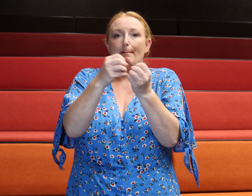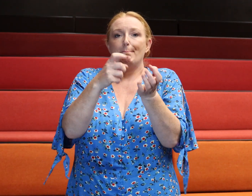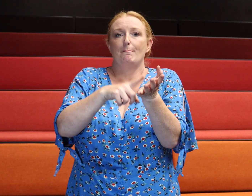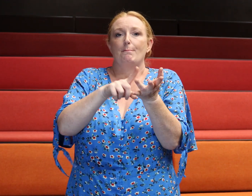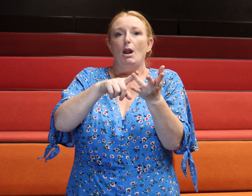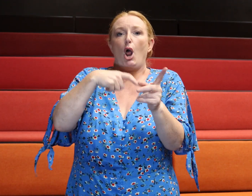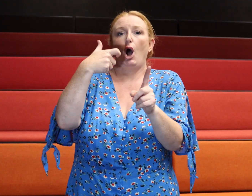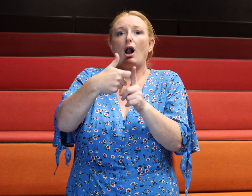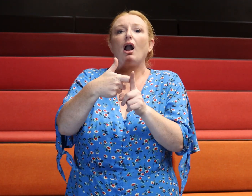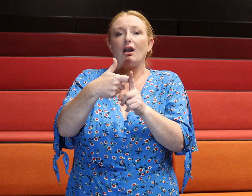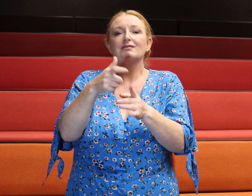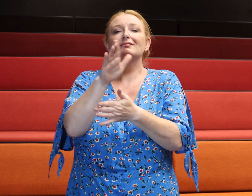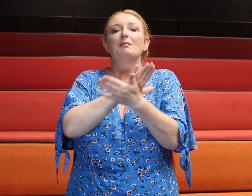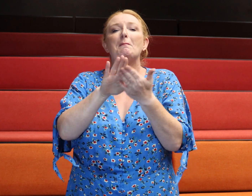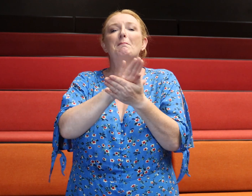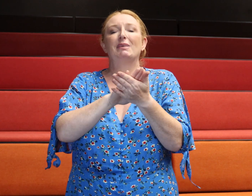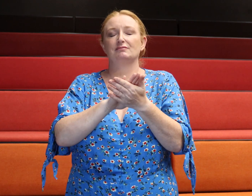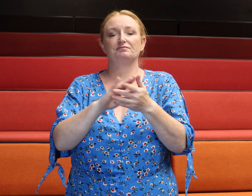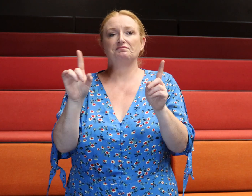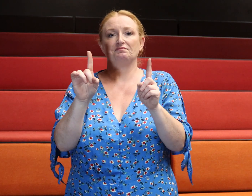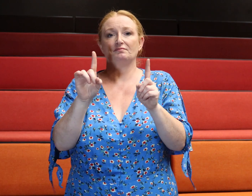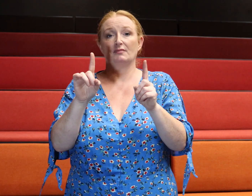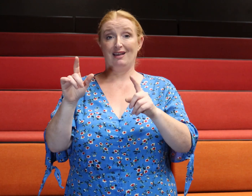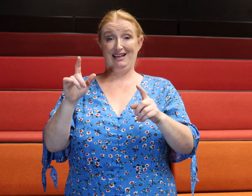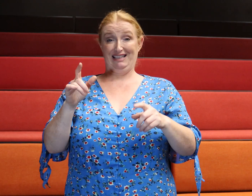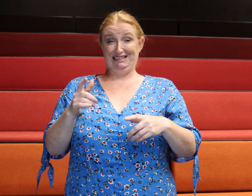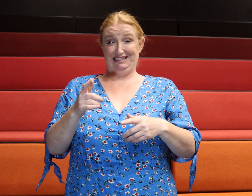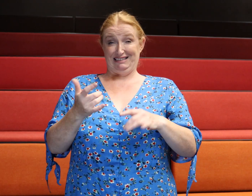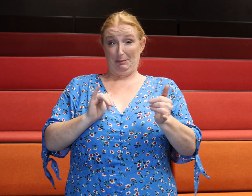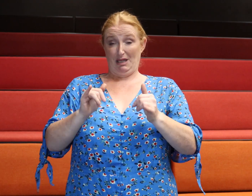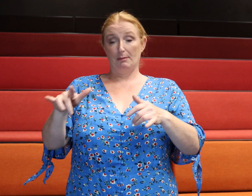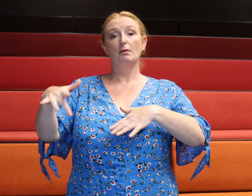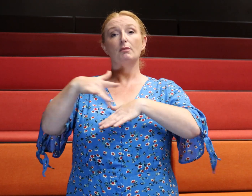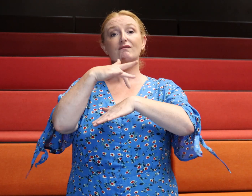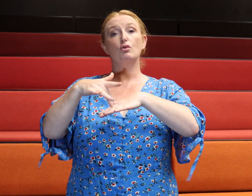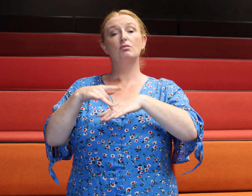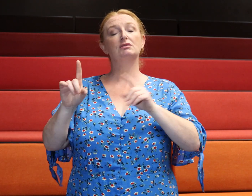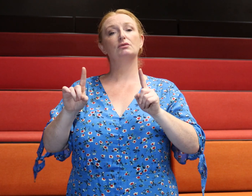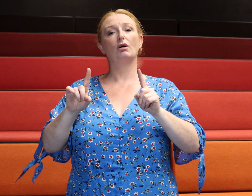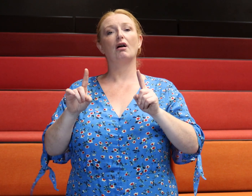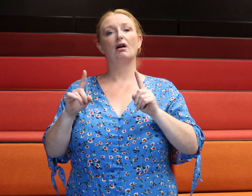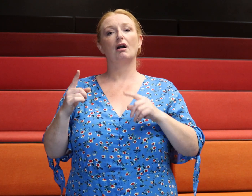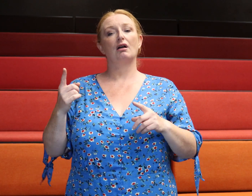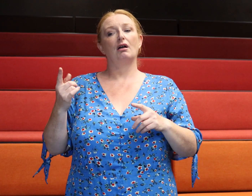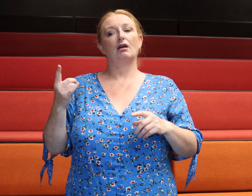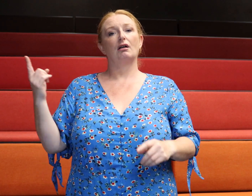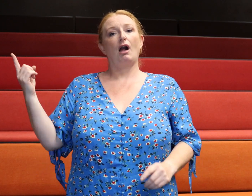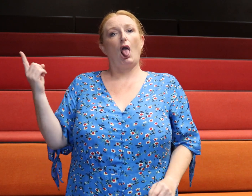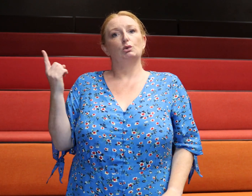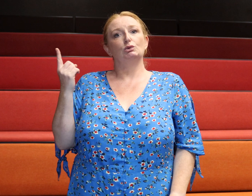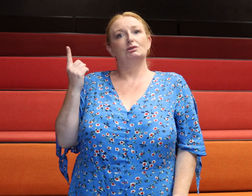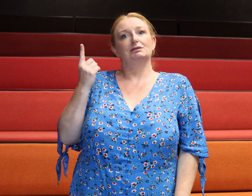And that is where if there's a performance, if there’s part of the performance that comes very, very close to where I am